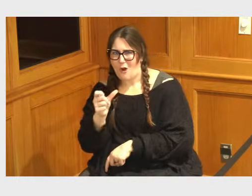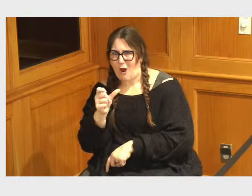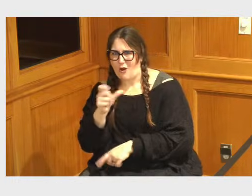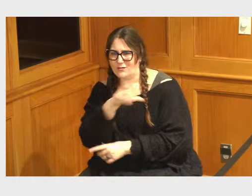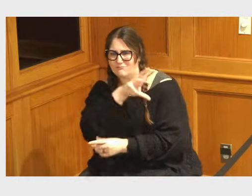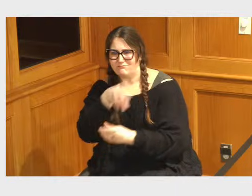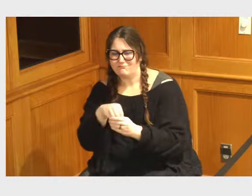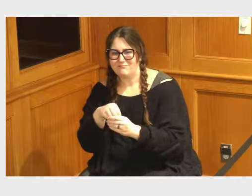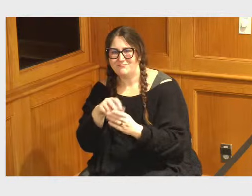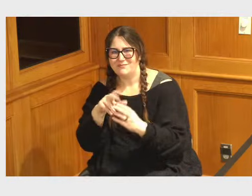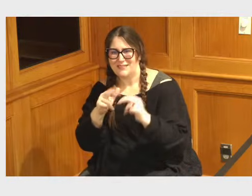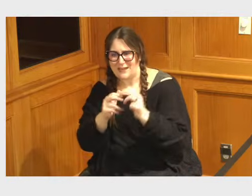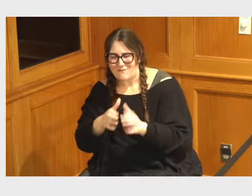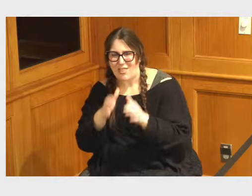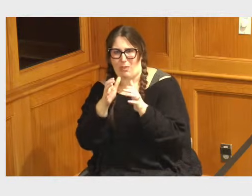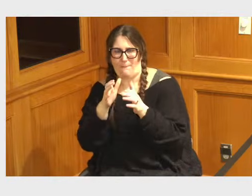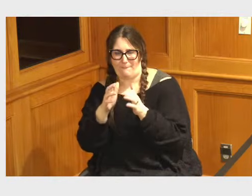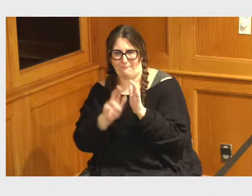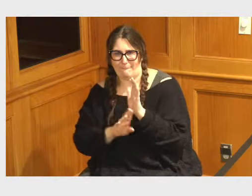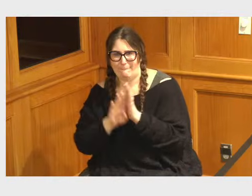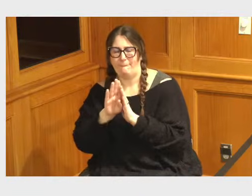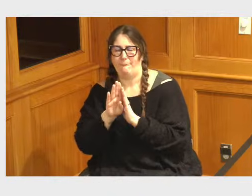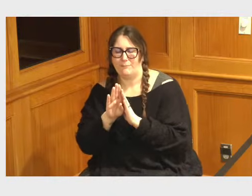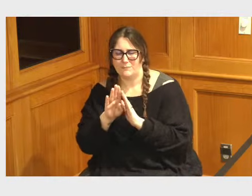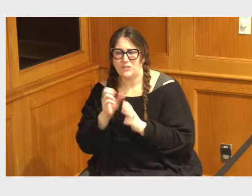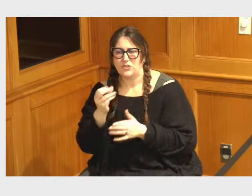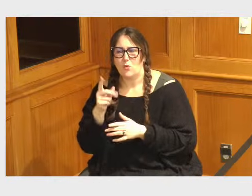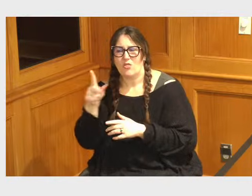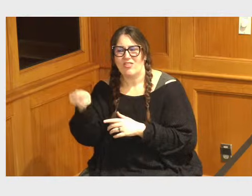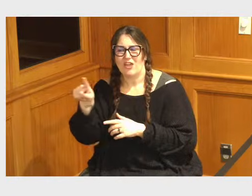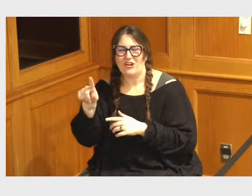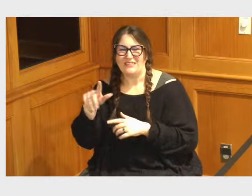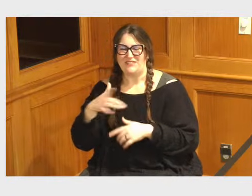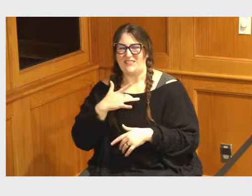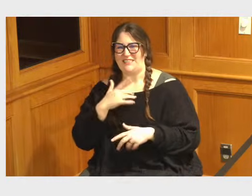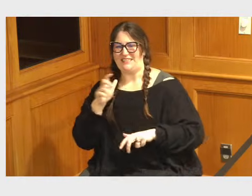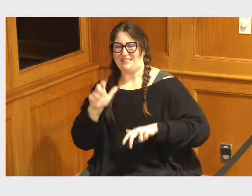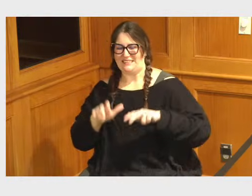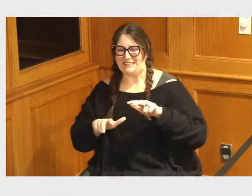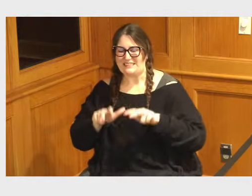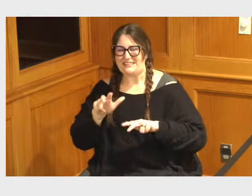So, it's also a little bit of a challenge to help figure out the right way to bring that